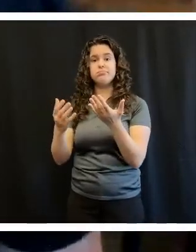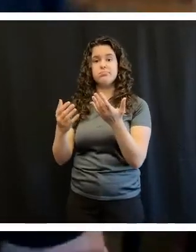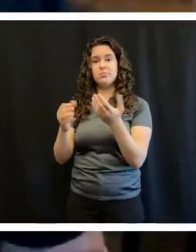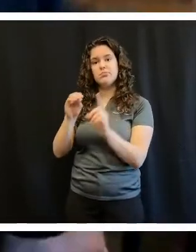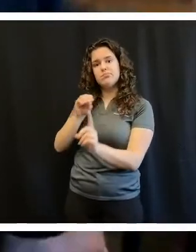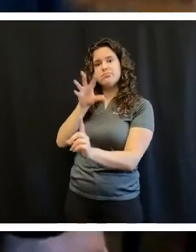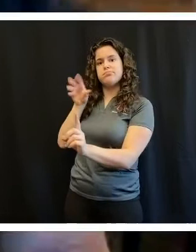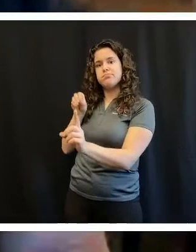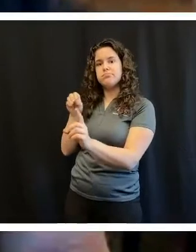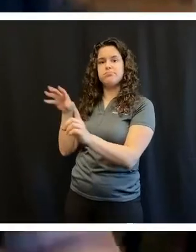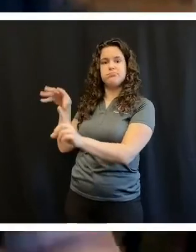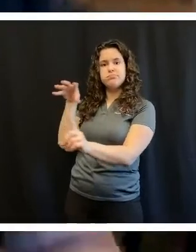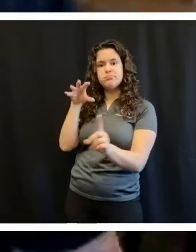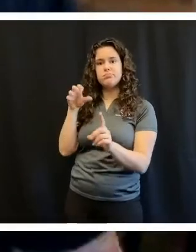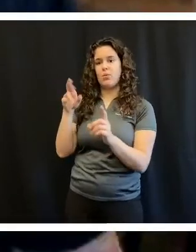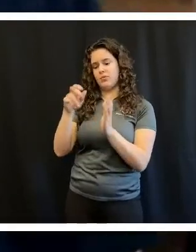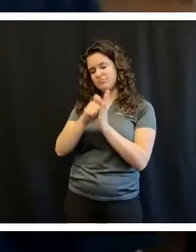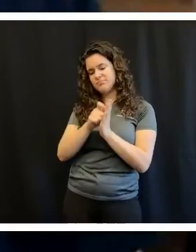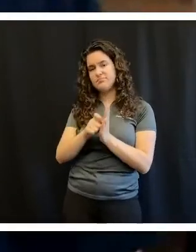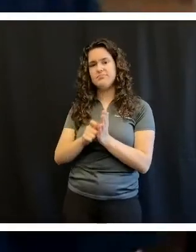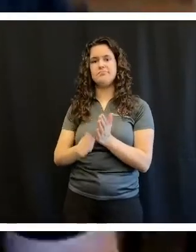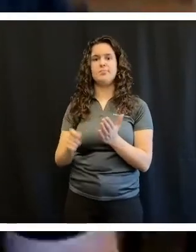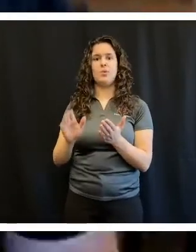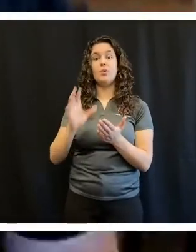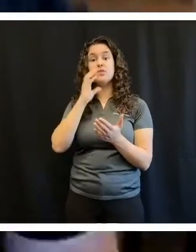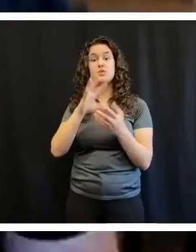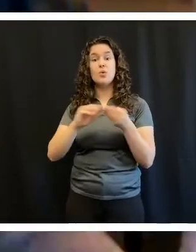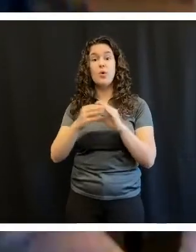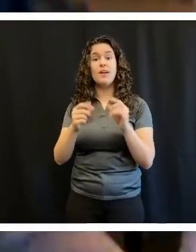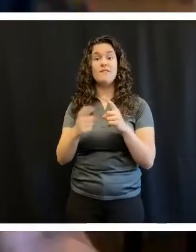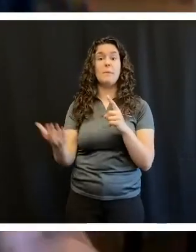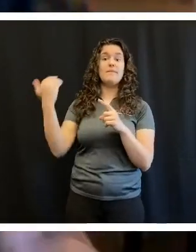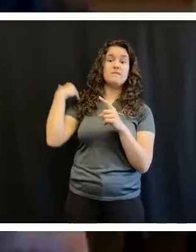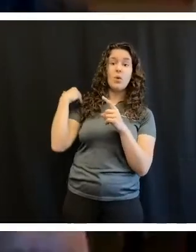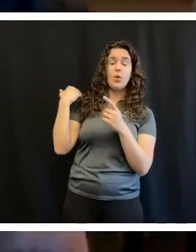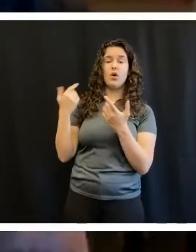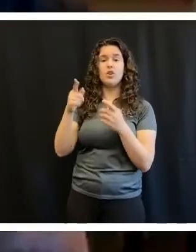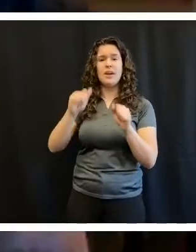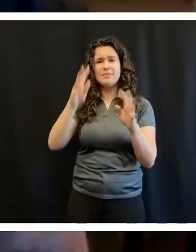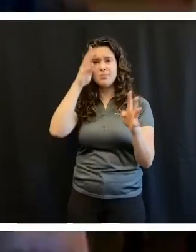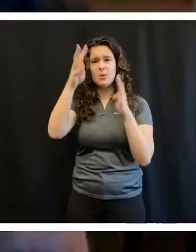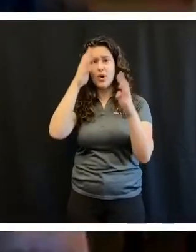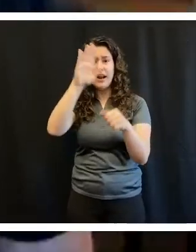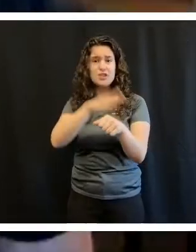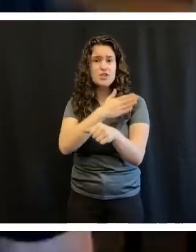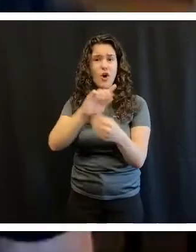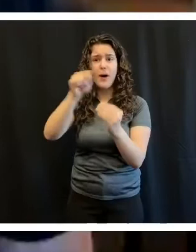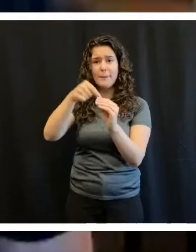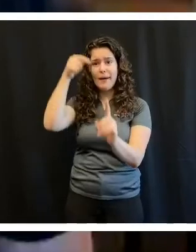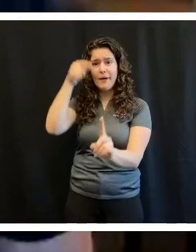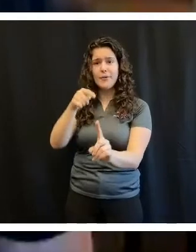"or a story that they're experiencing now. "Create a song about this. "Create some art about this."